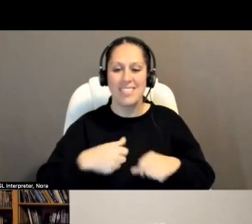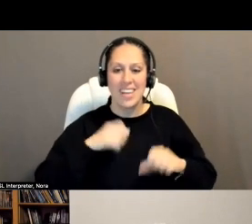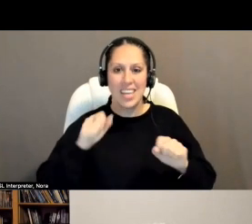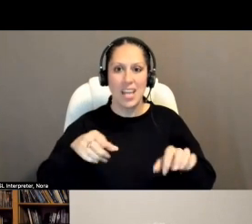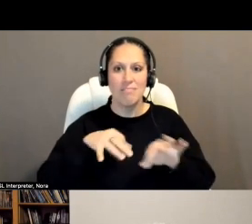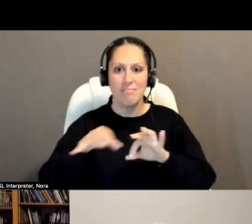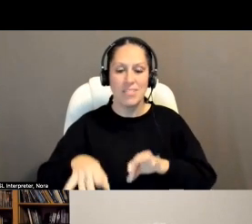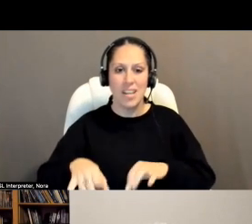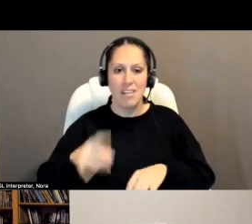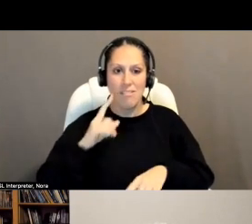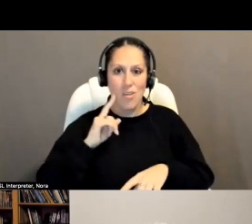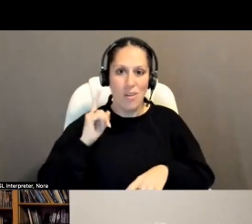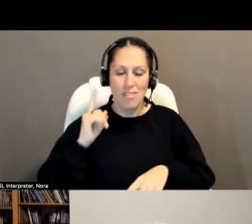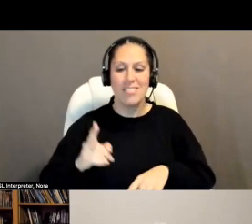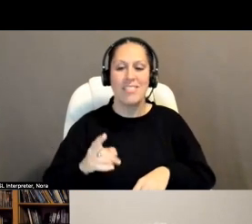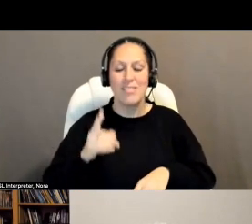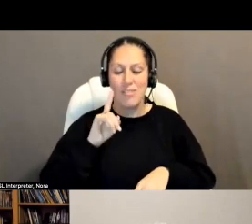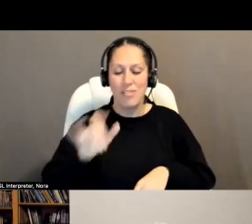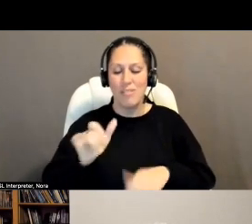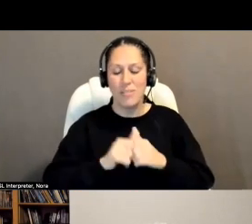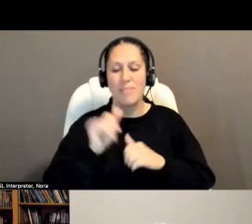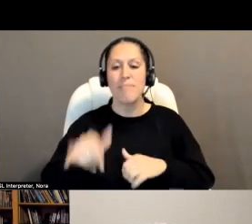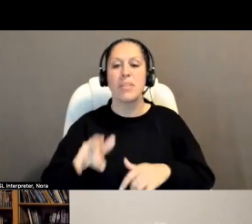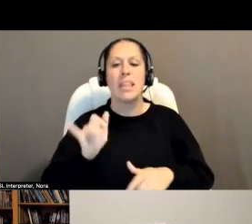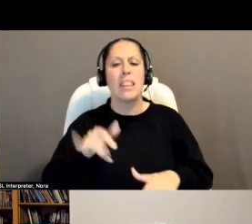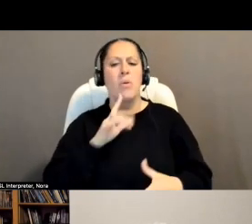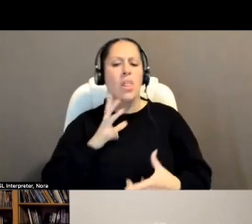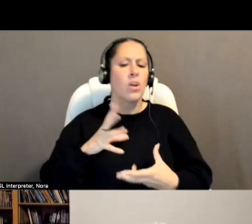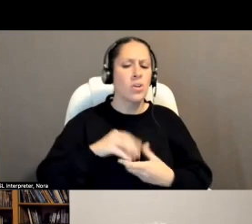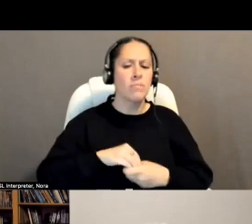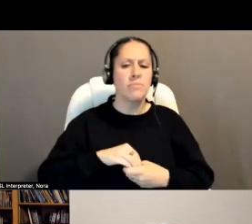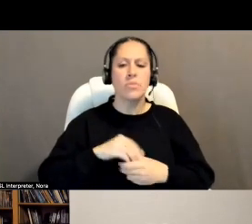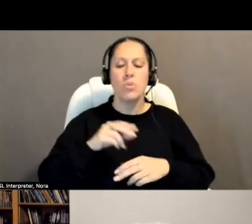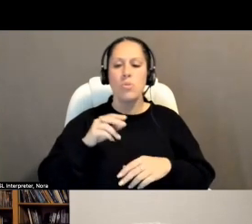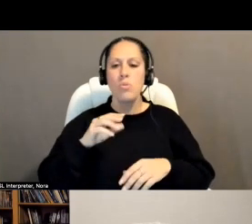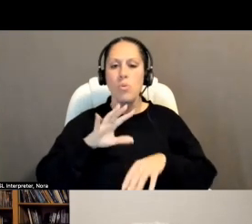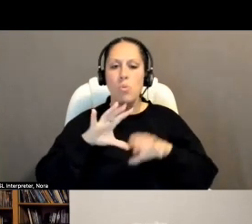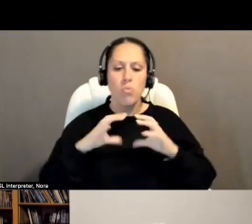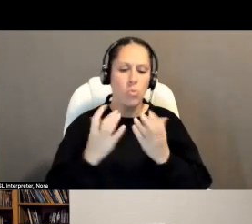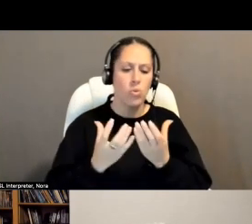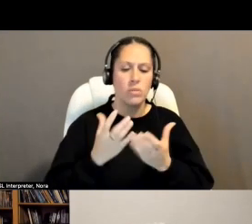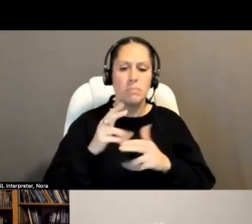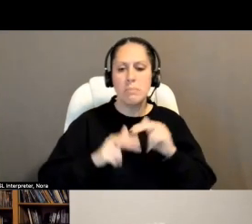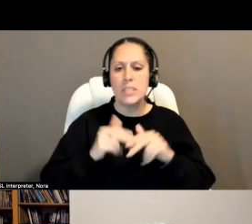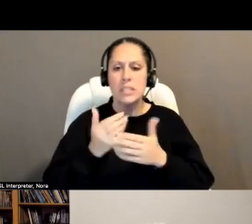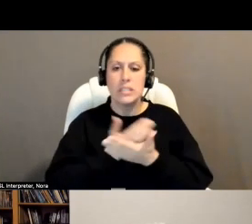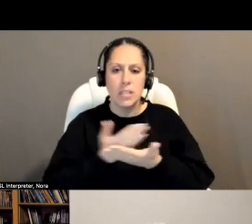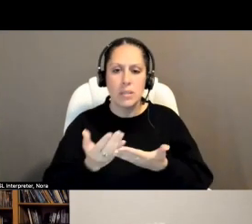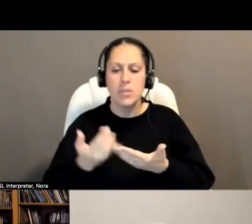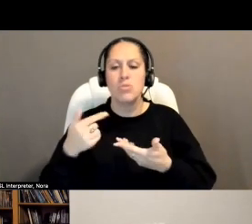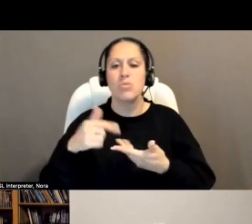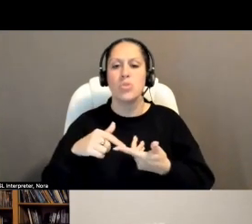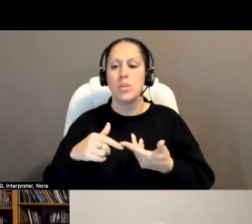Um, so, I think that incorporating World Building elements into, um, pieces of art--